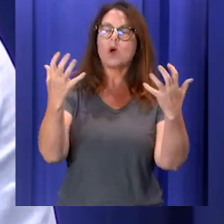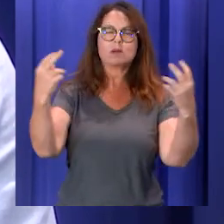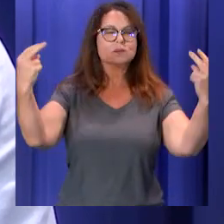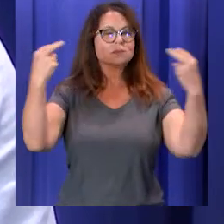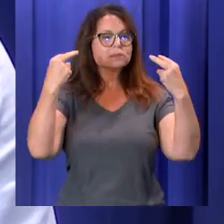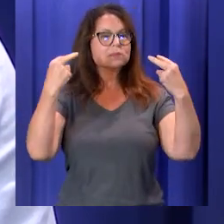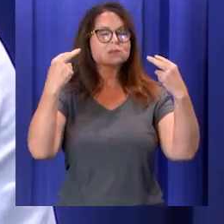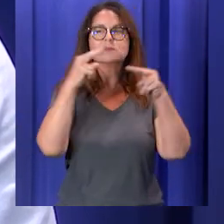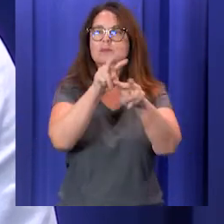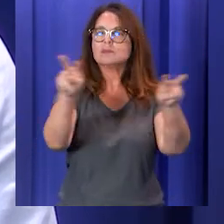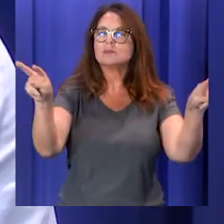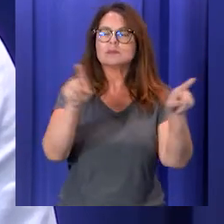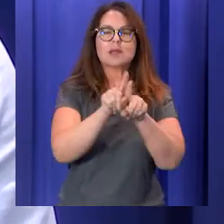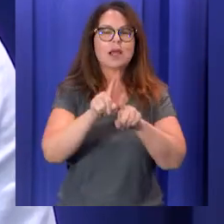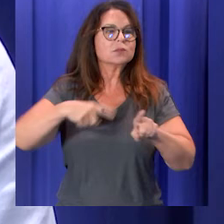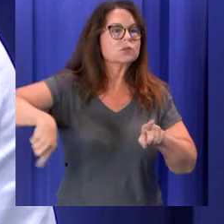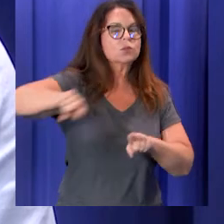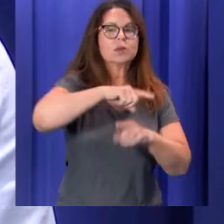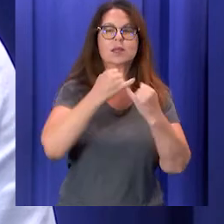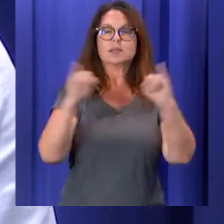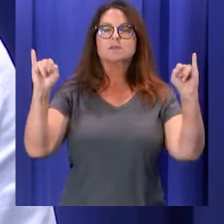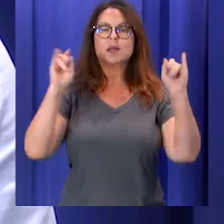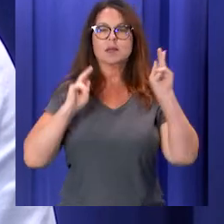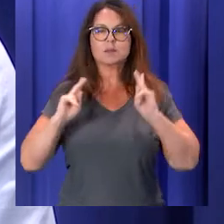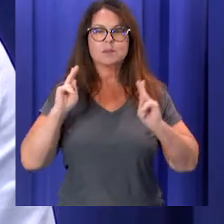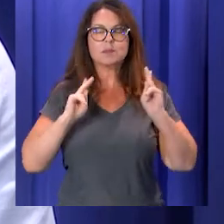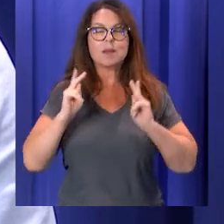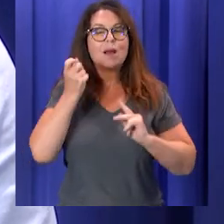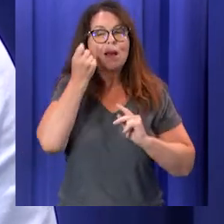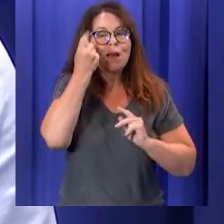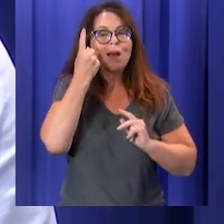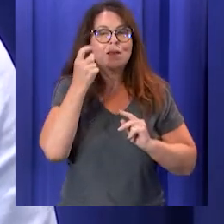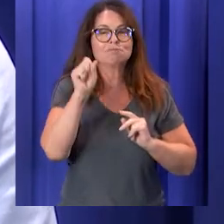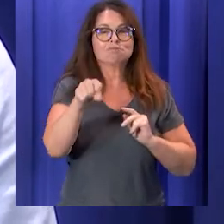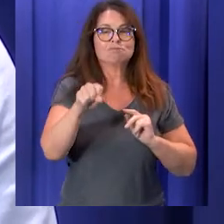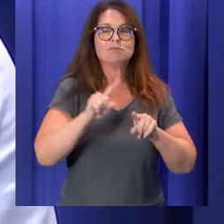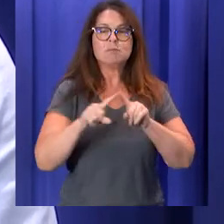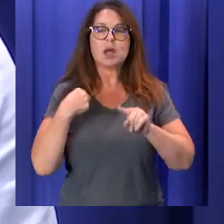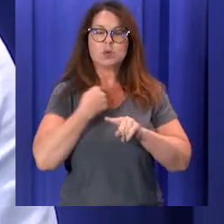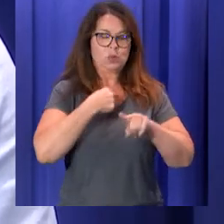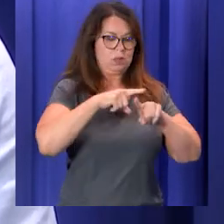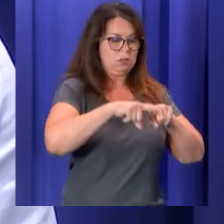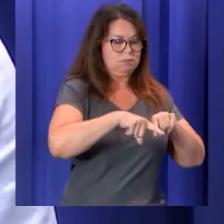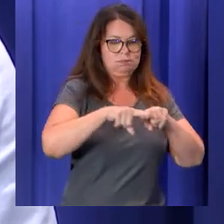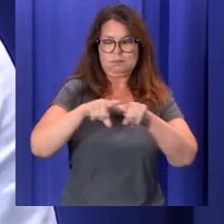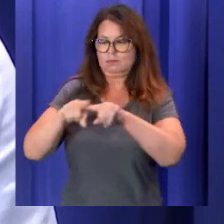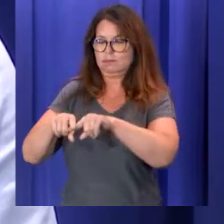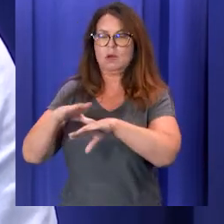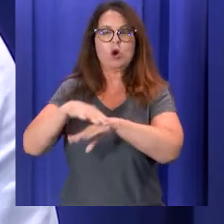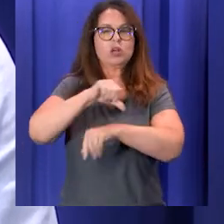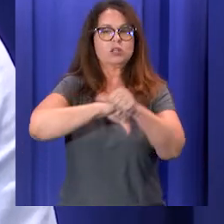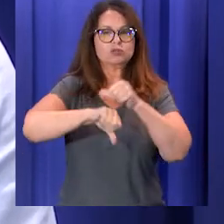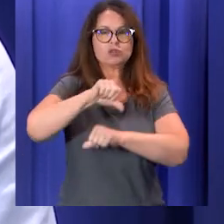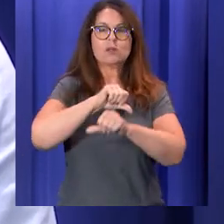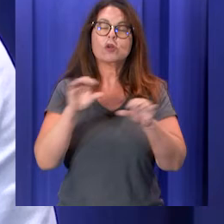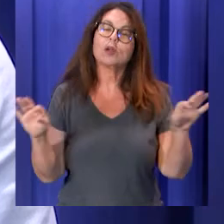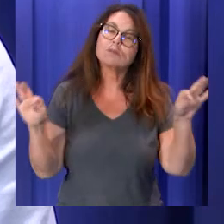is that we're all dependent on each other, and that interdependence is far more important. When we wear a mask, even if we have a vaccine,